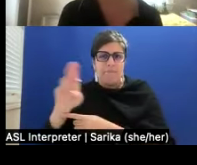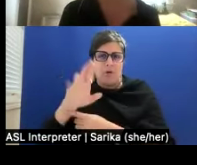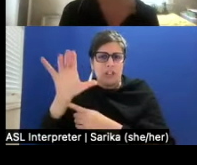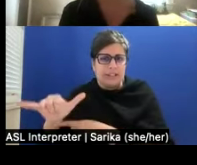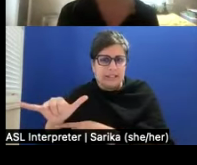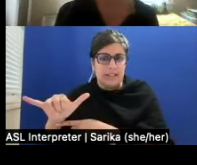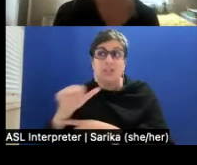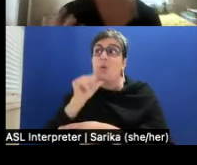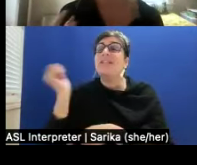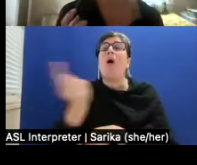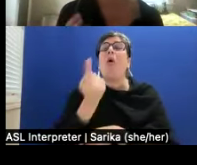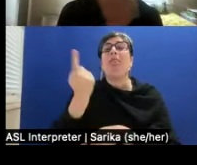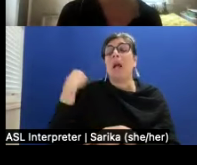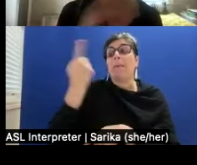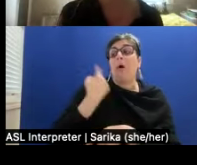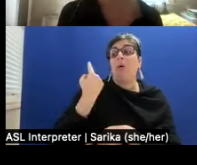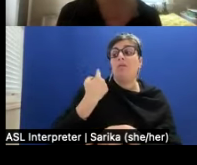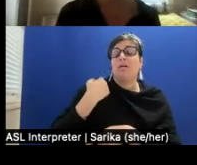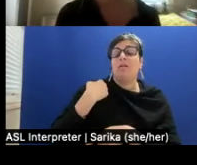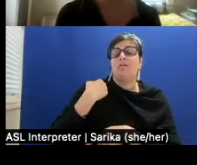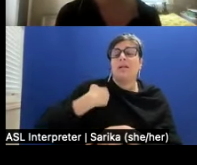was talking about, but also bringing in other voices.